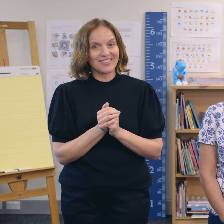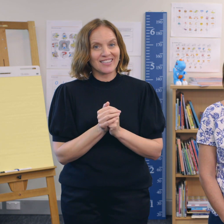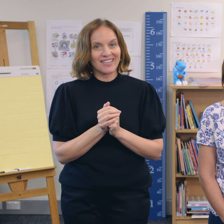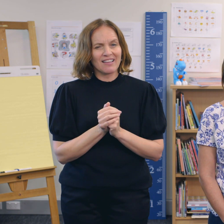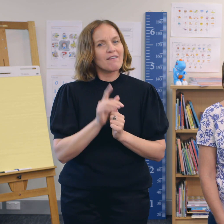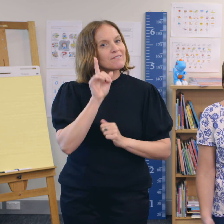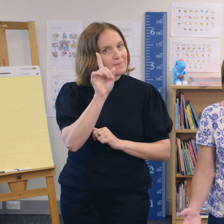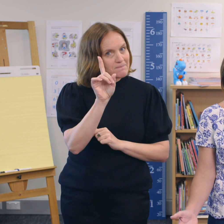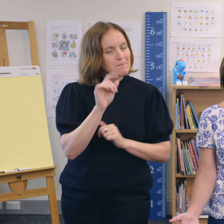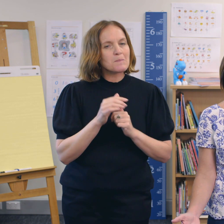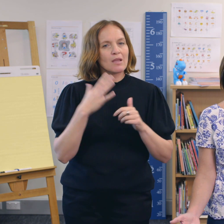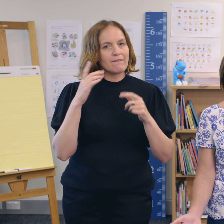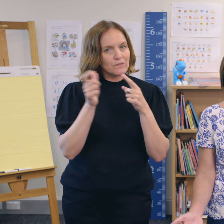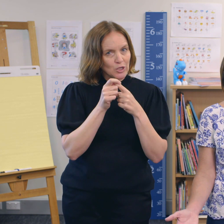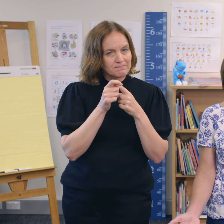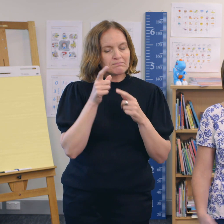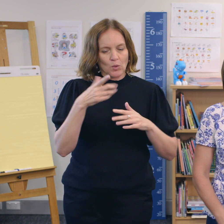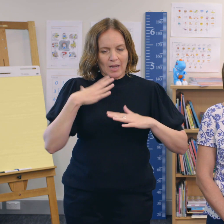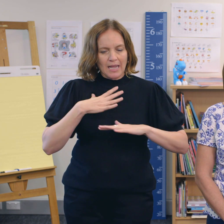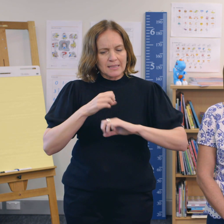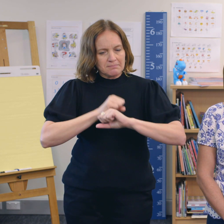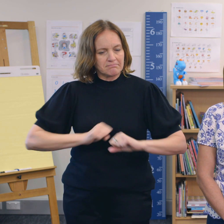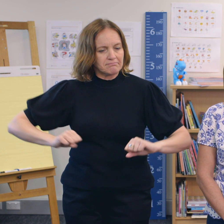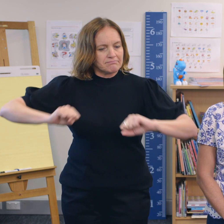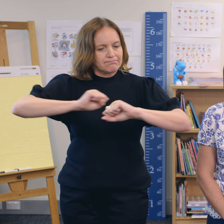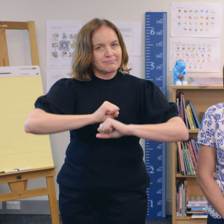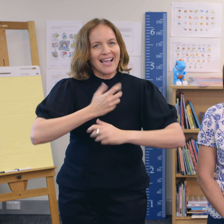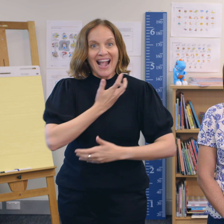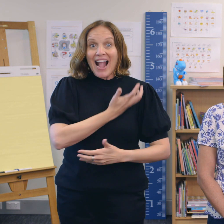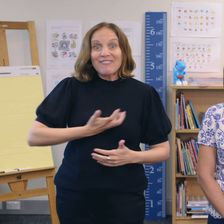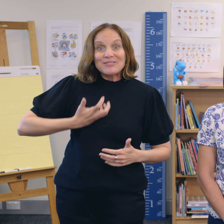First, you need to be in a space that's comfortable, just for you.